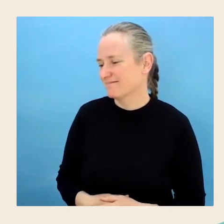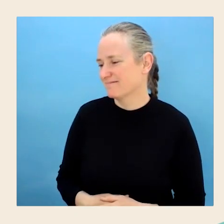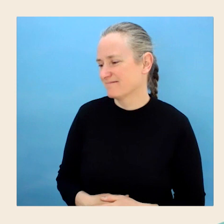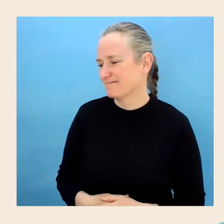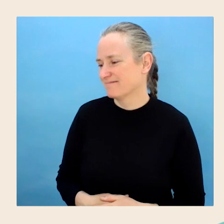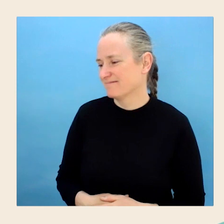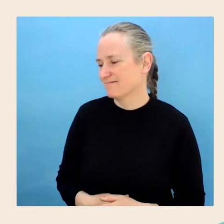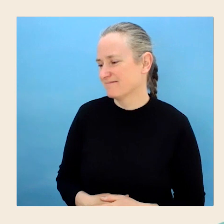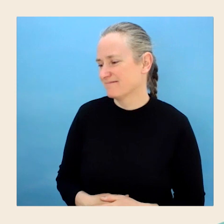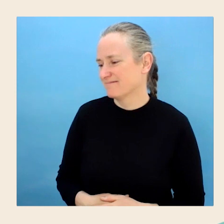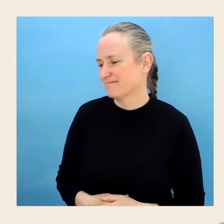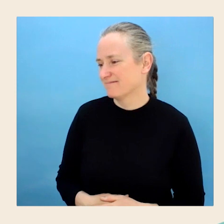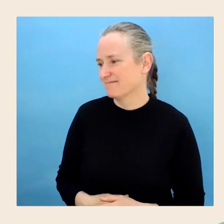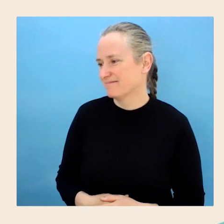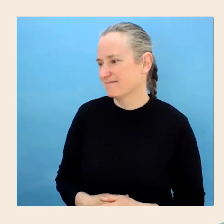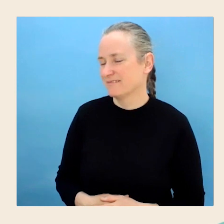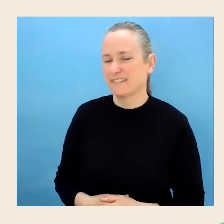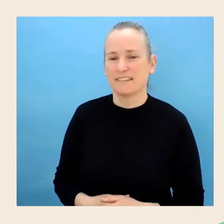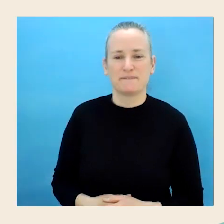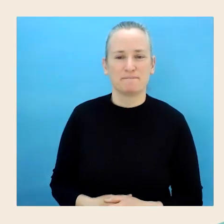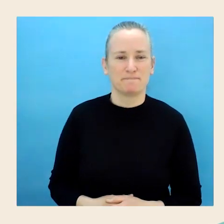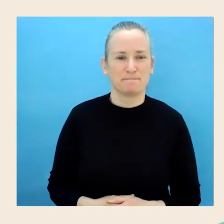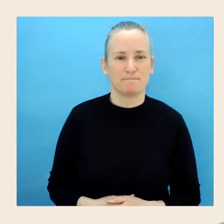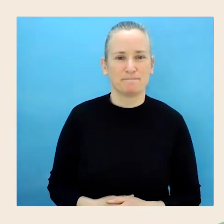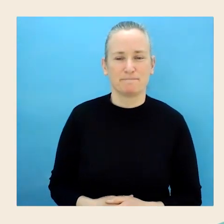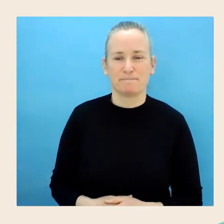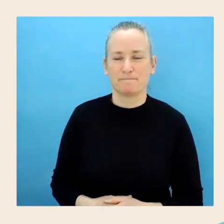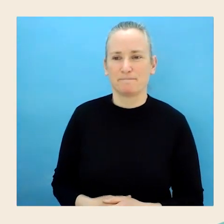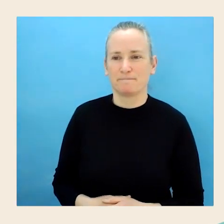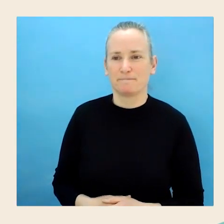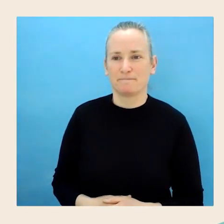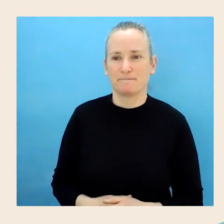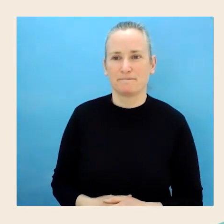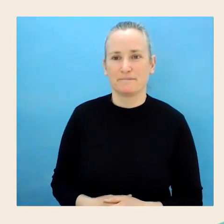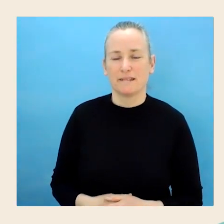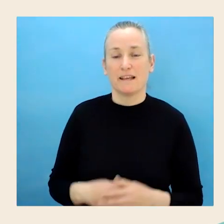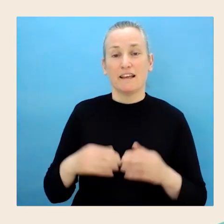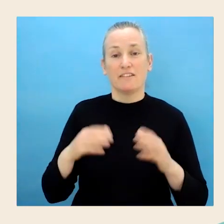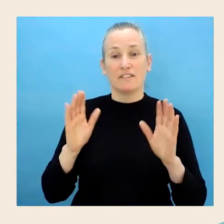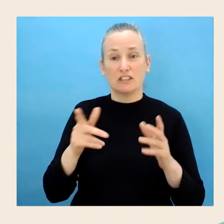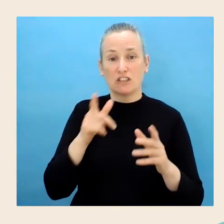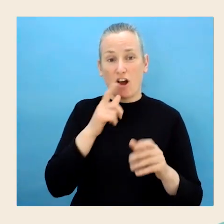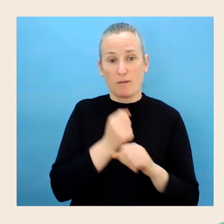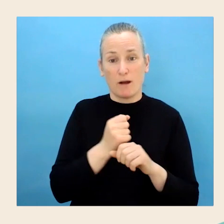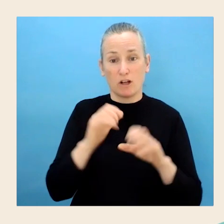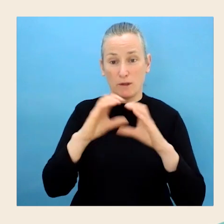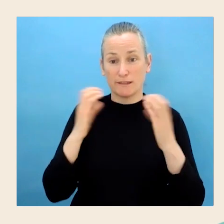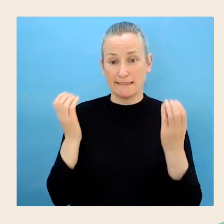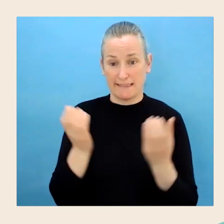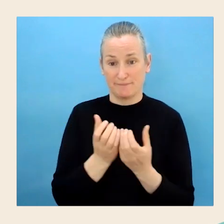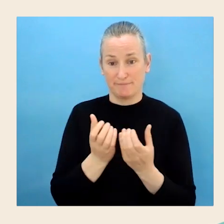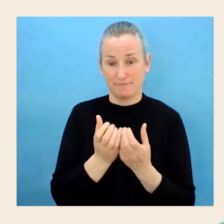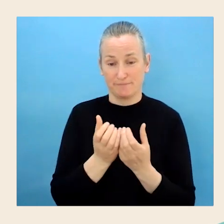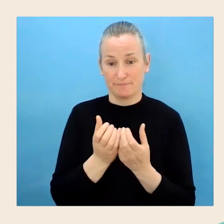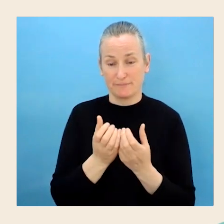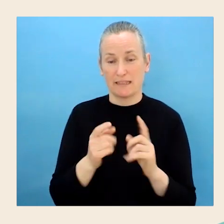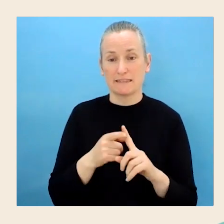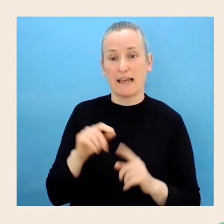Thank you, I've talked a little bit already about community. And Alice Wong, in your introduction, you talk about community.